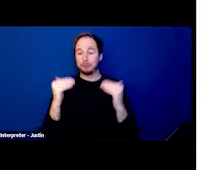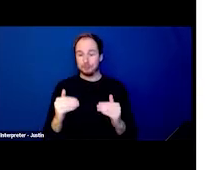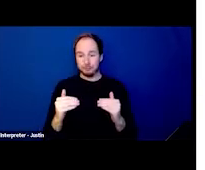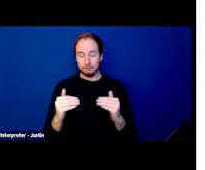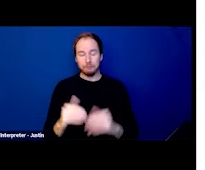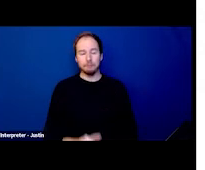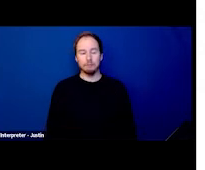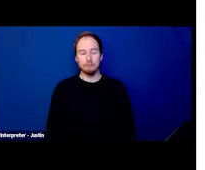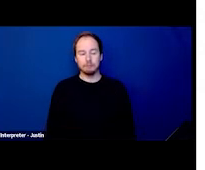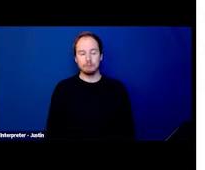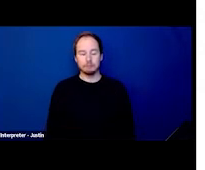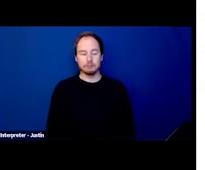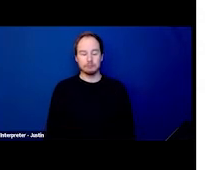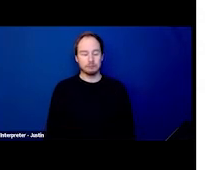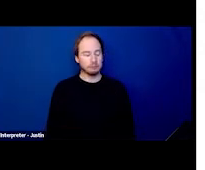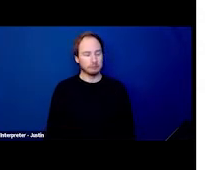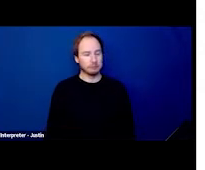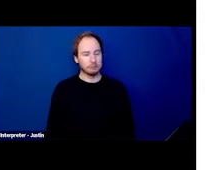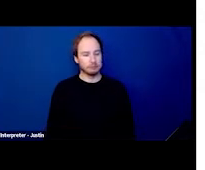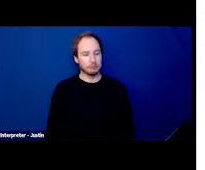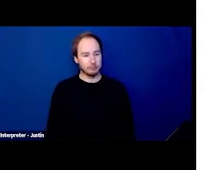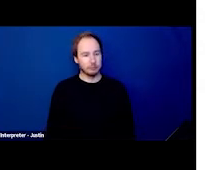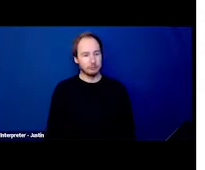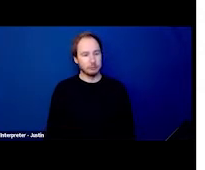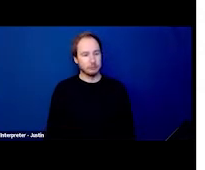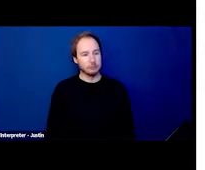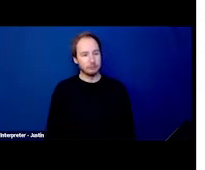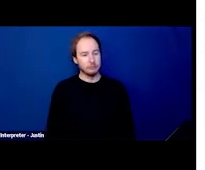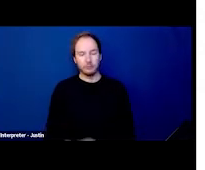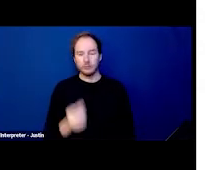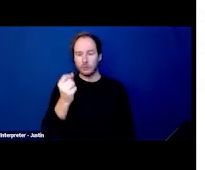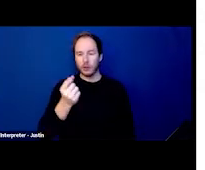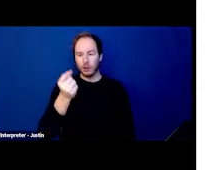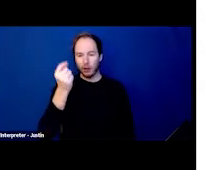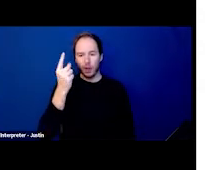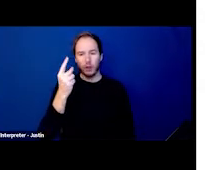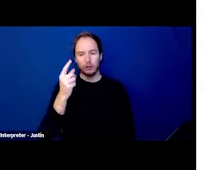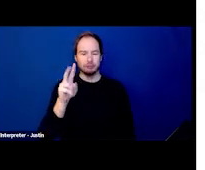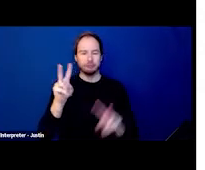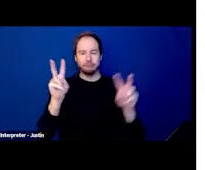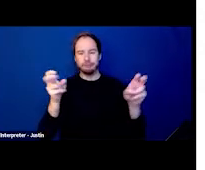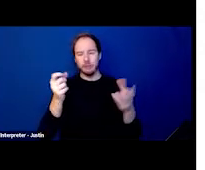I'm gonna just provide a little bit of context about understanding the need, and then I'm gonna hand it over to my colleague Alicia